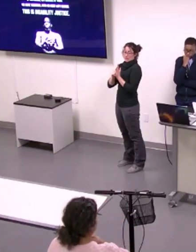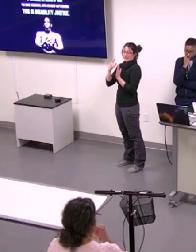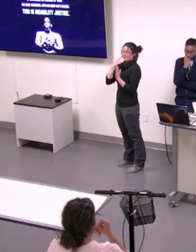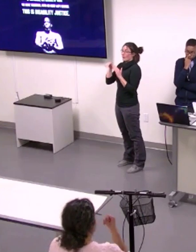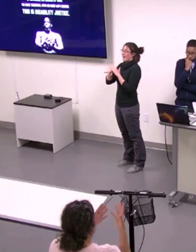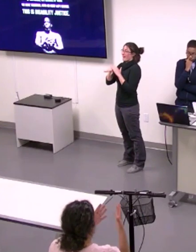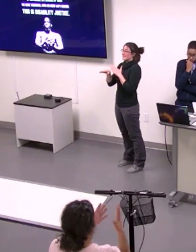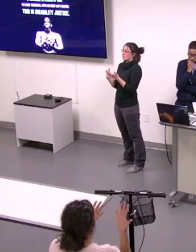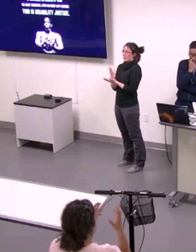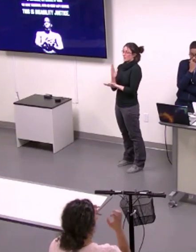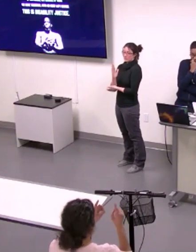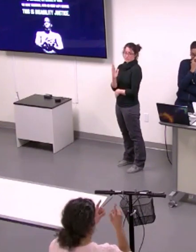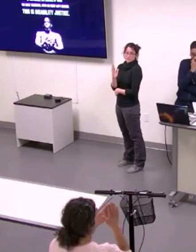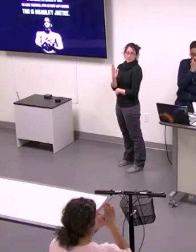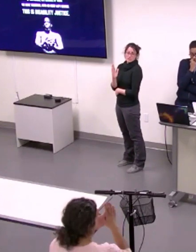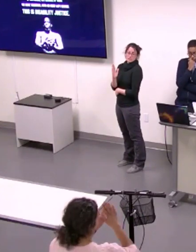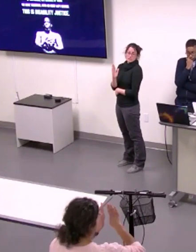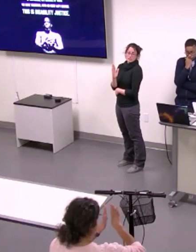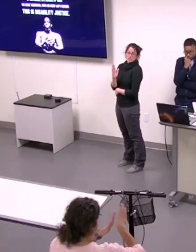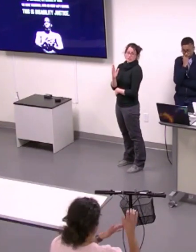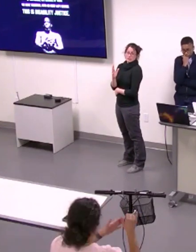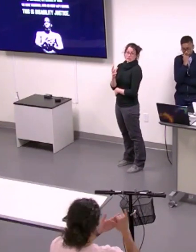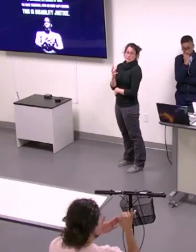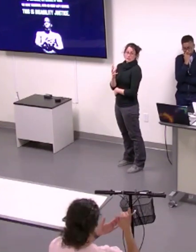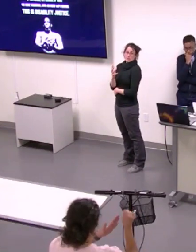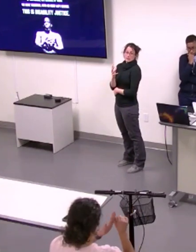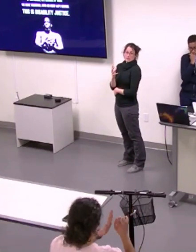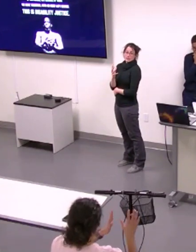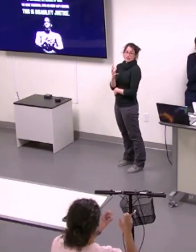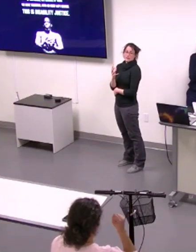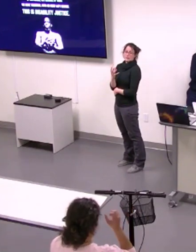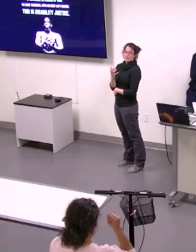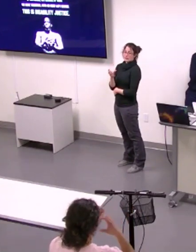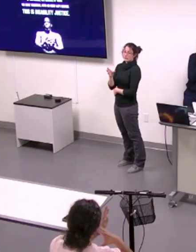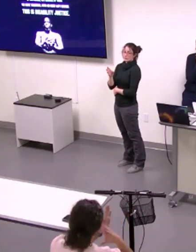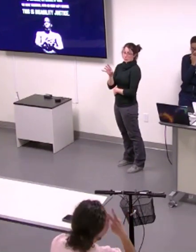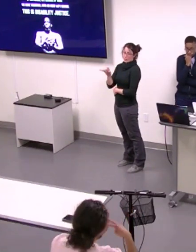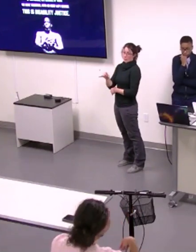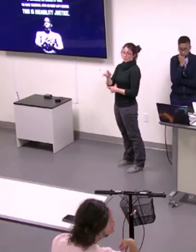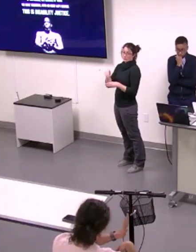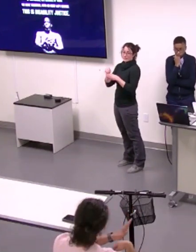And again in New York state, as far,